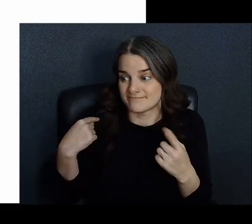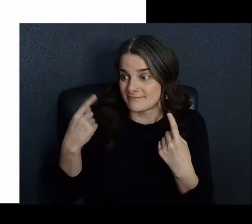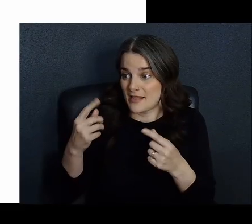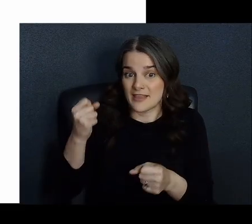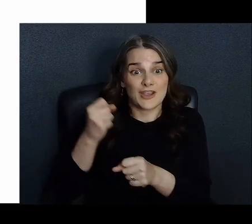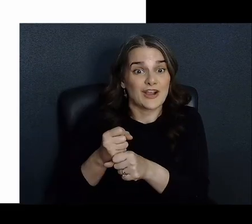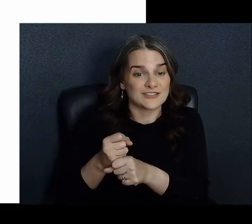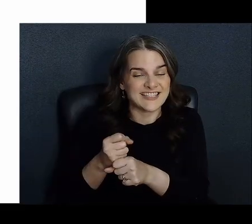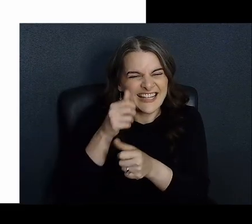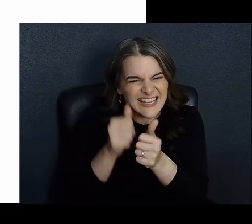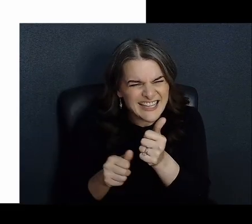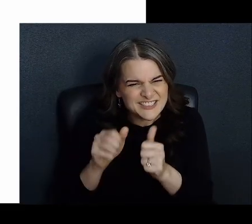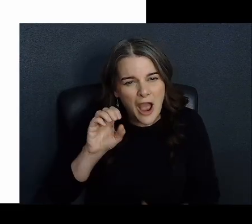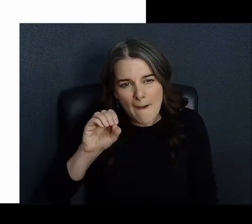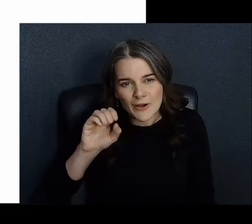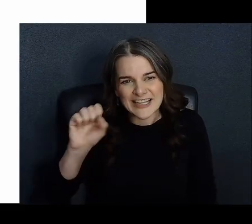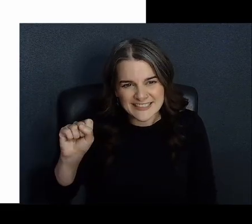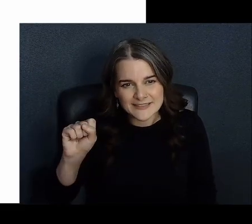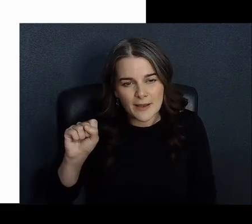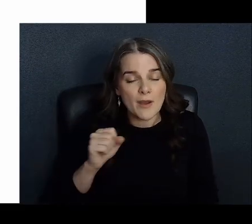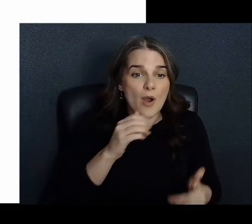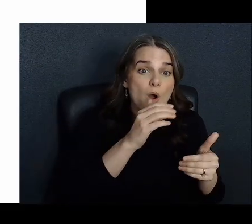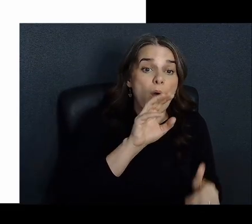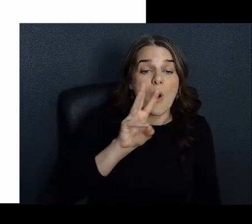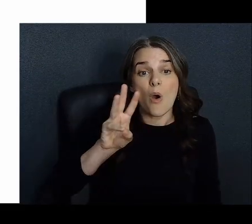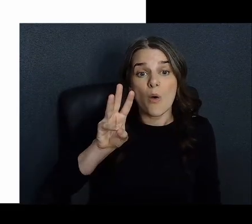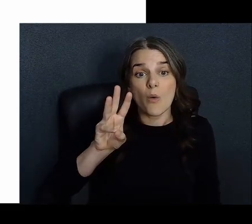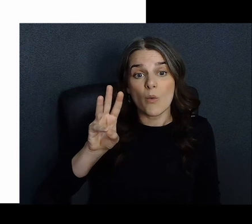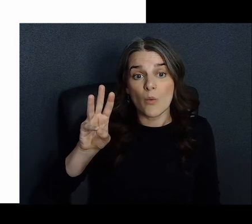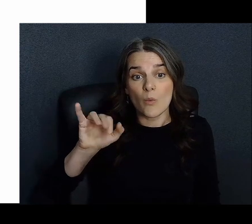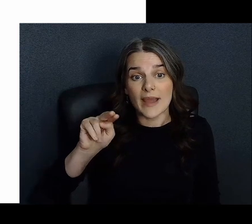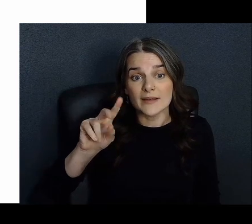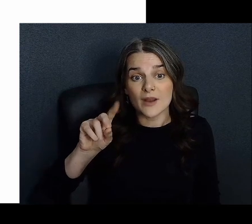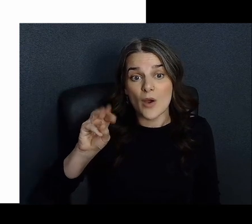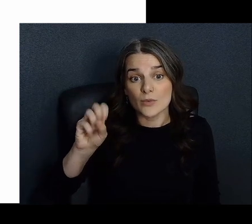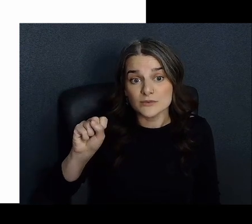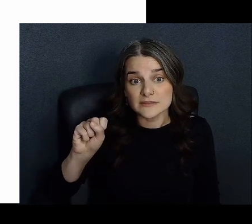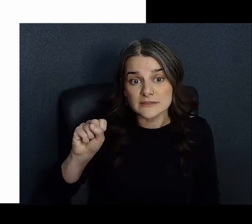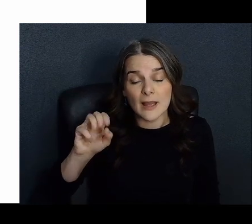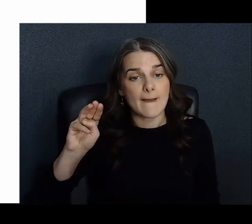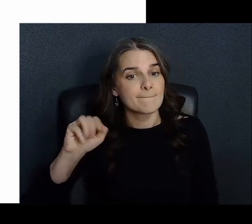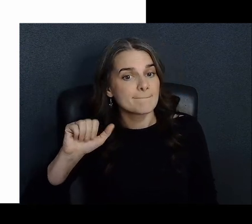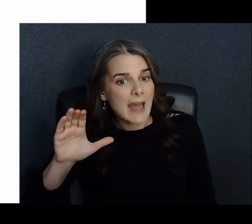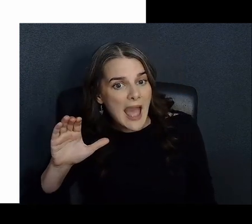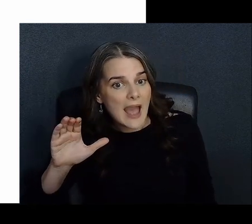Windows and Mac, as well as the mobile devices, include an option to enable accessibility features